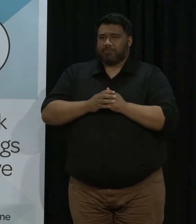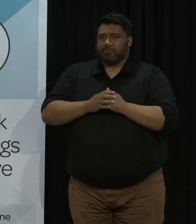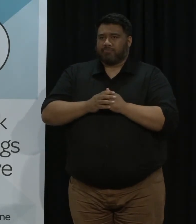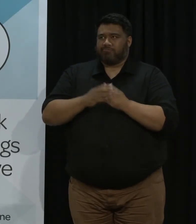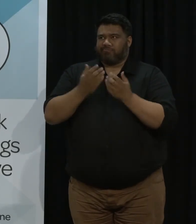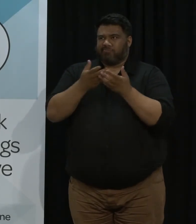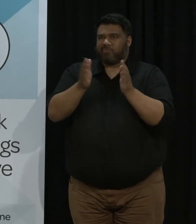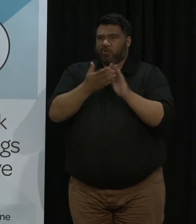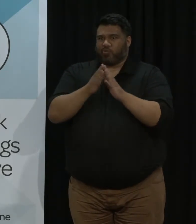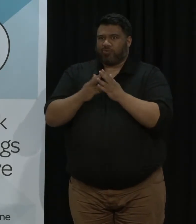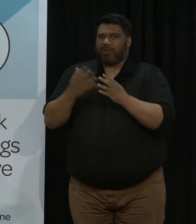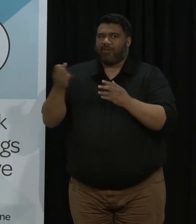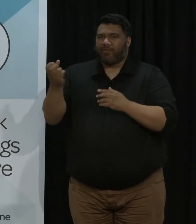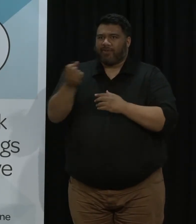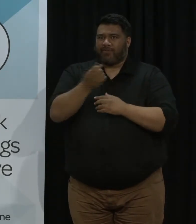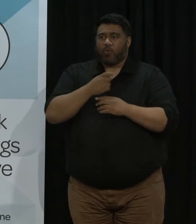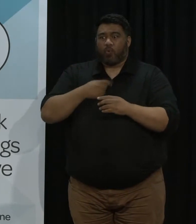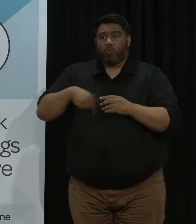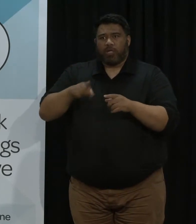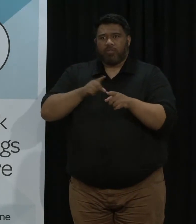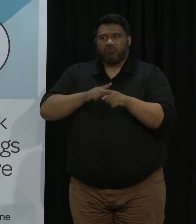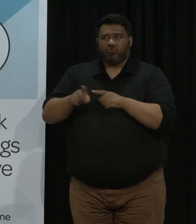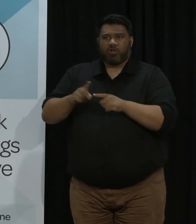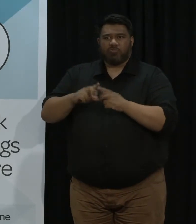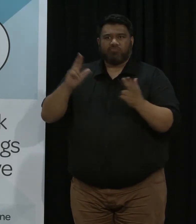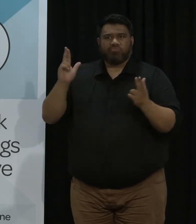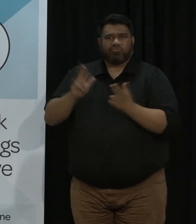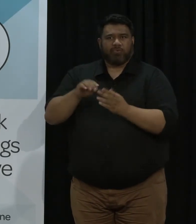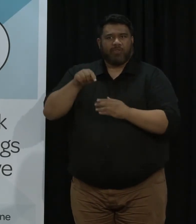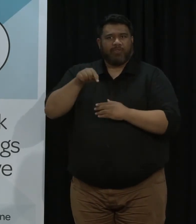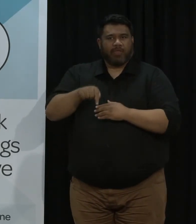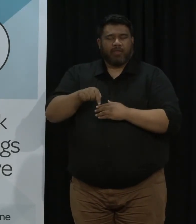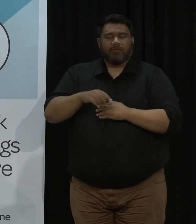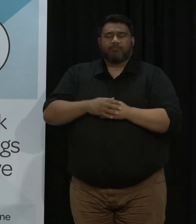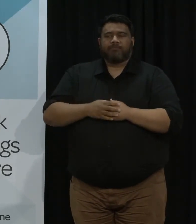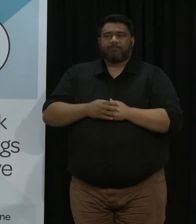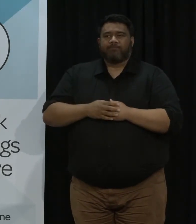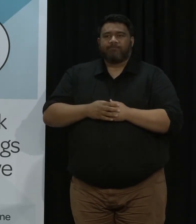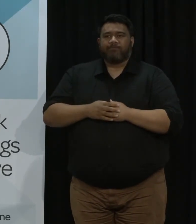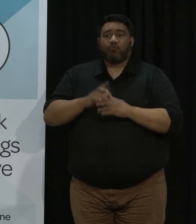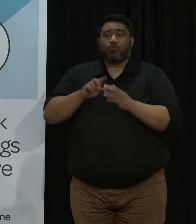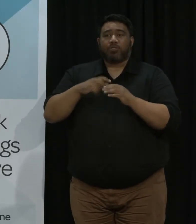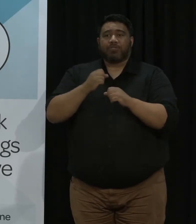the access and nature of firearms that are being